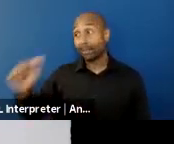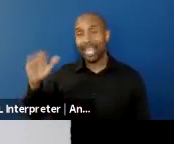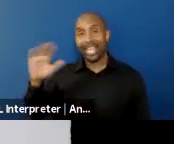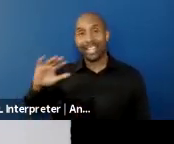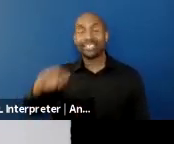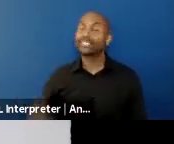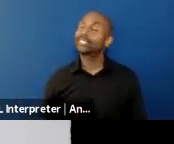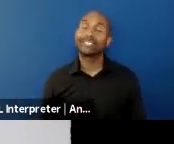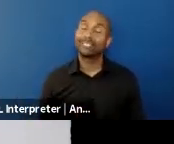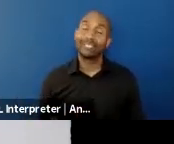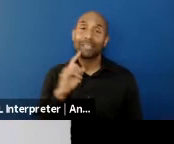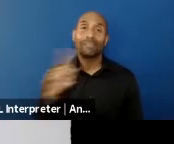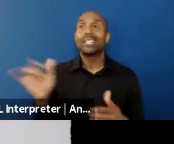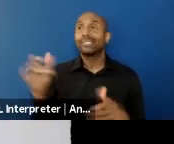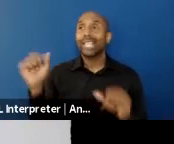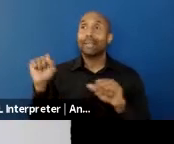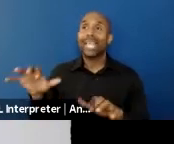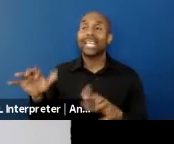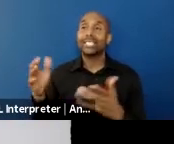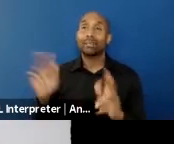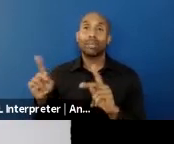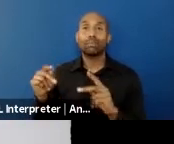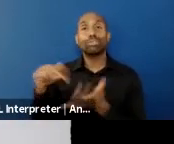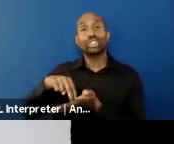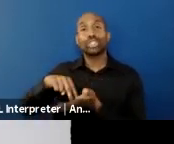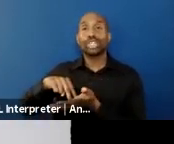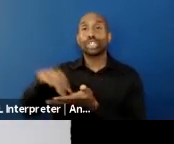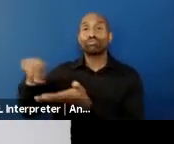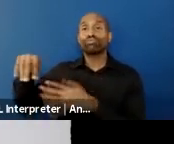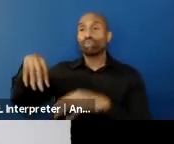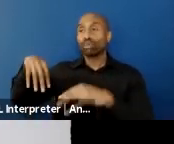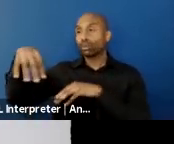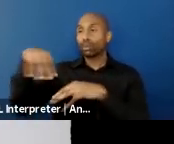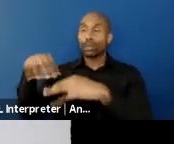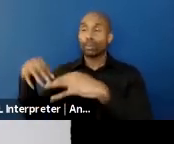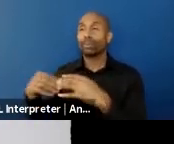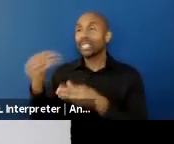It was magical. People would sit around eating raw oysters.